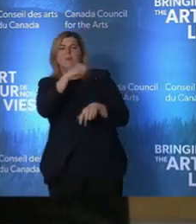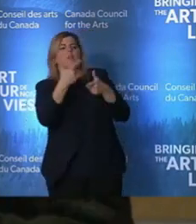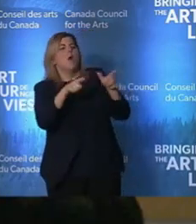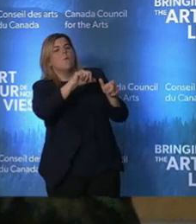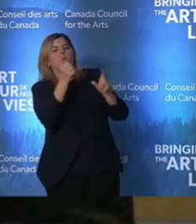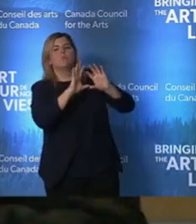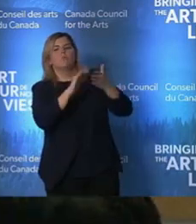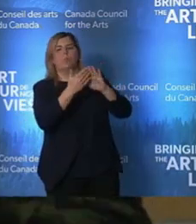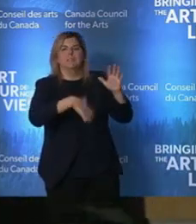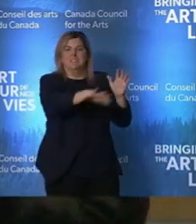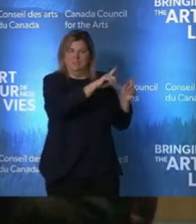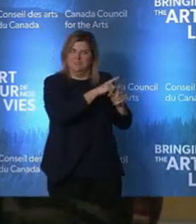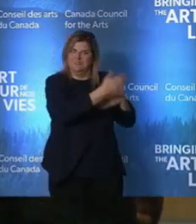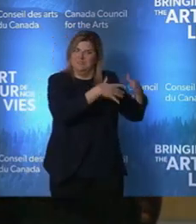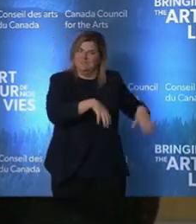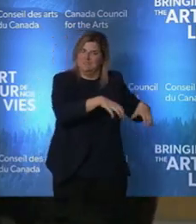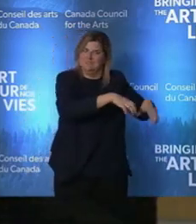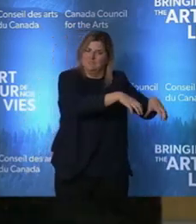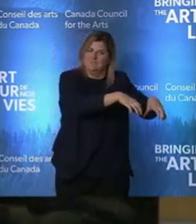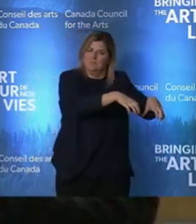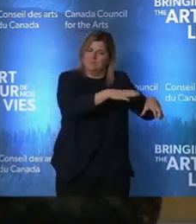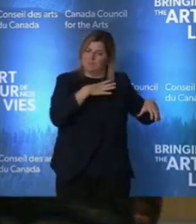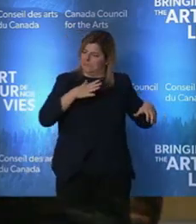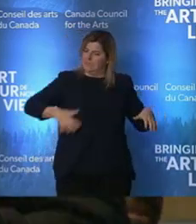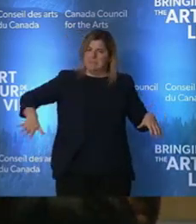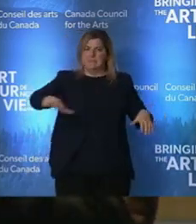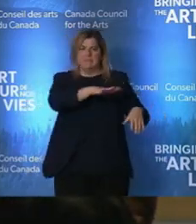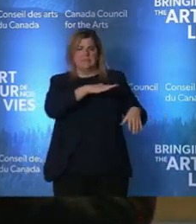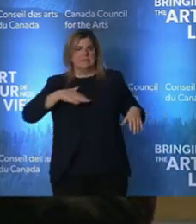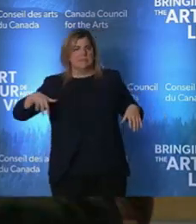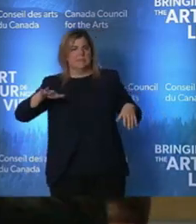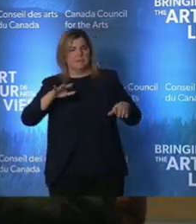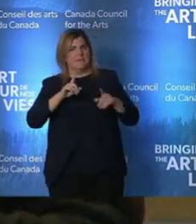We're also very interested in having our works